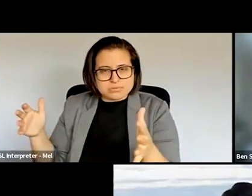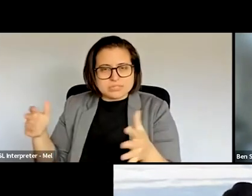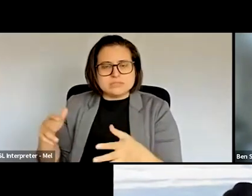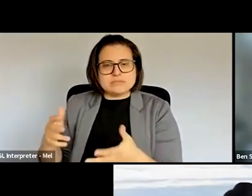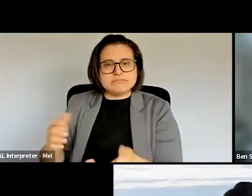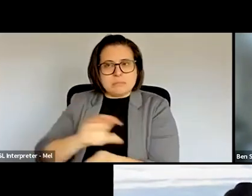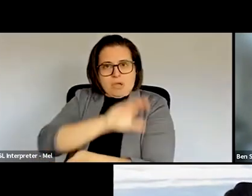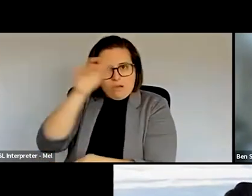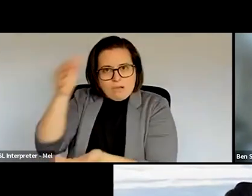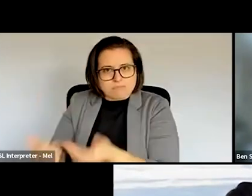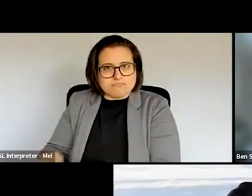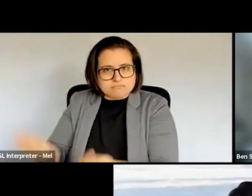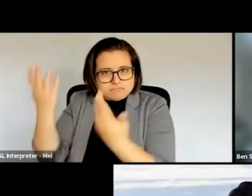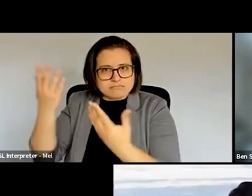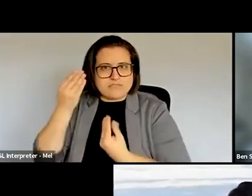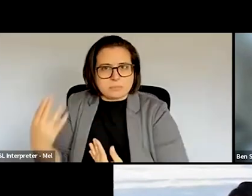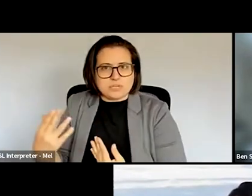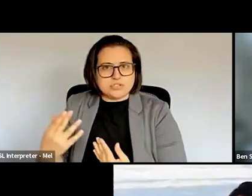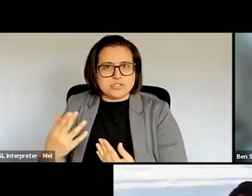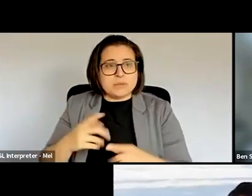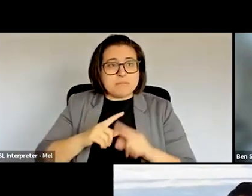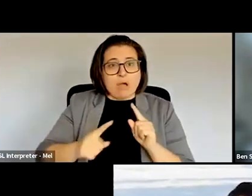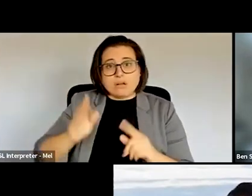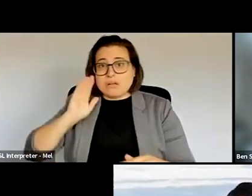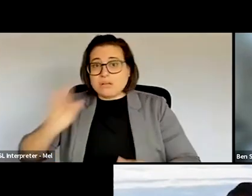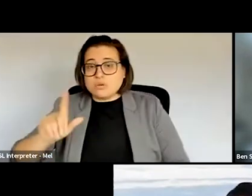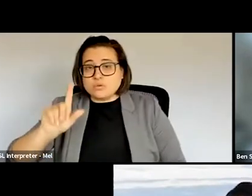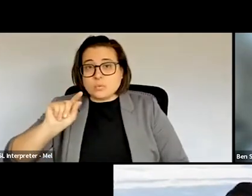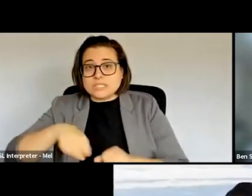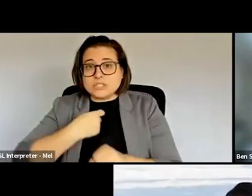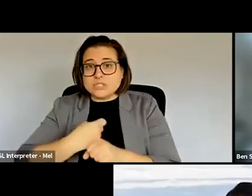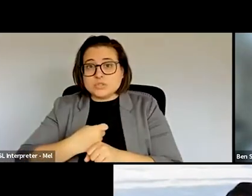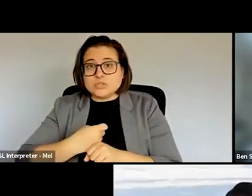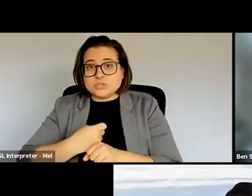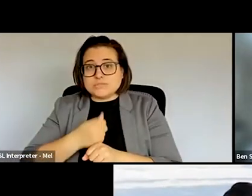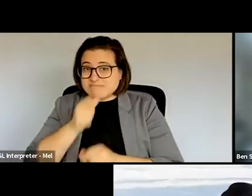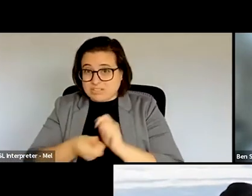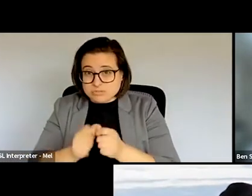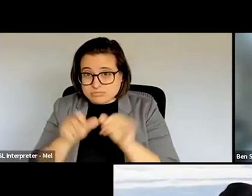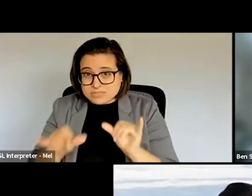to change are our human capabilities, you know, human attentional capabilities, the number of